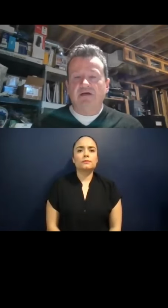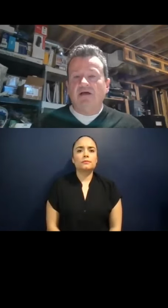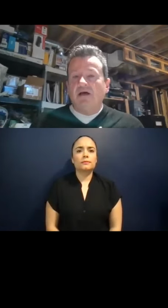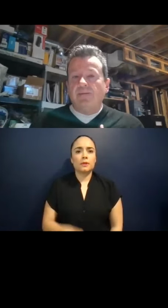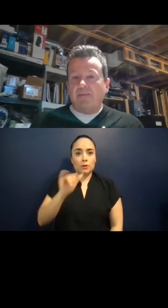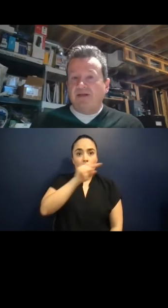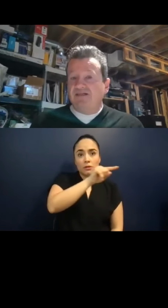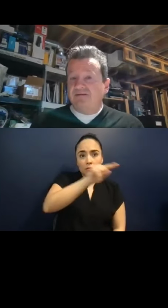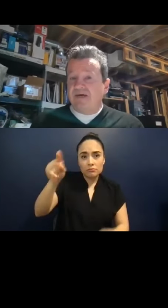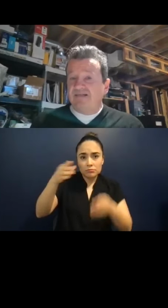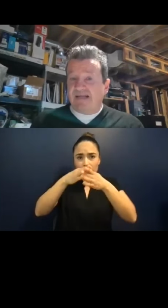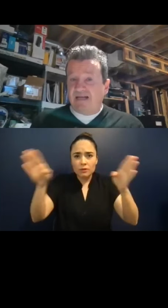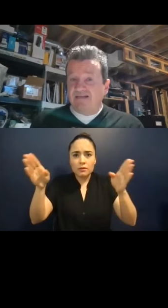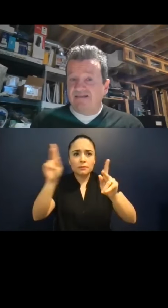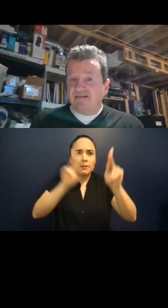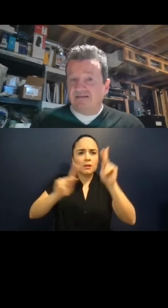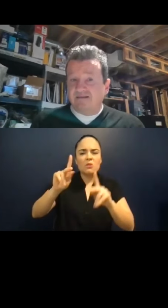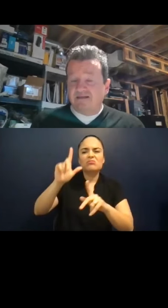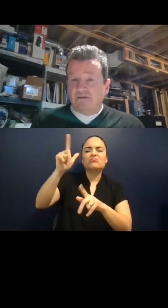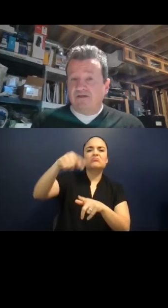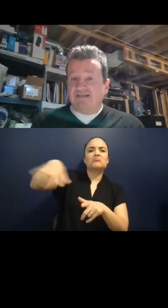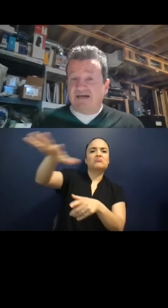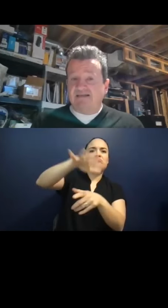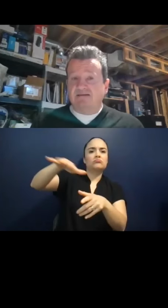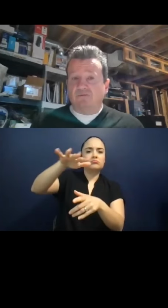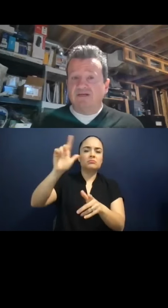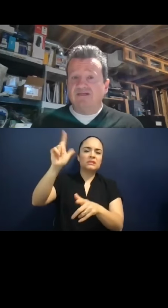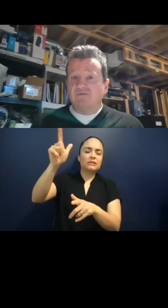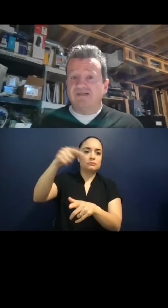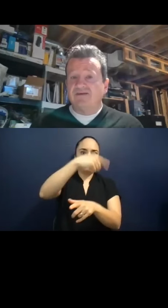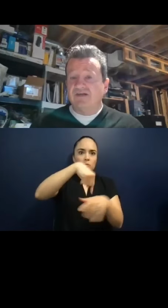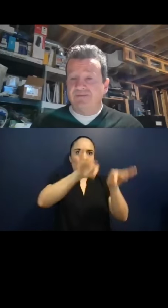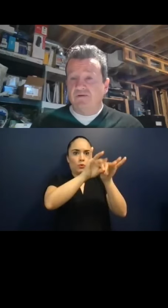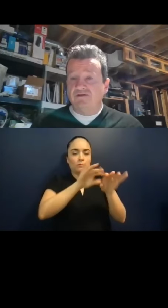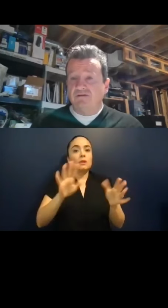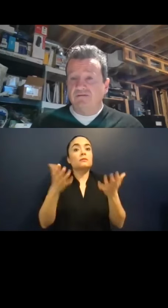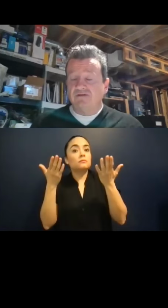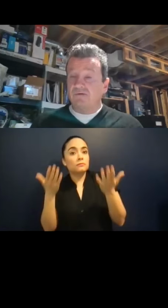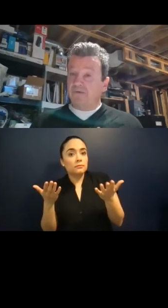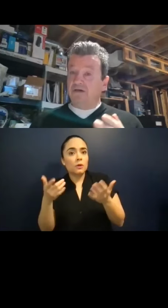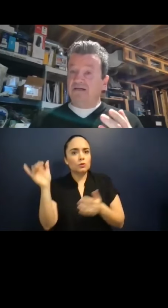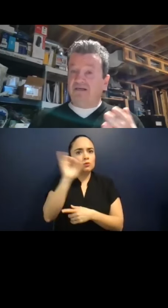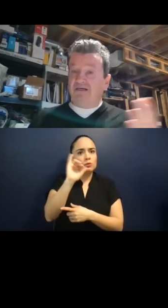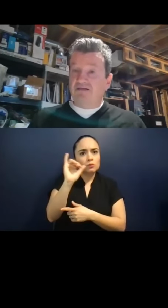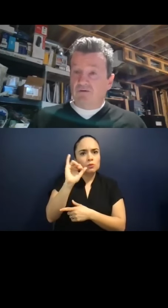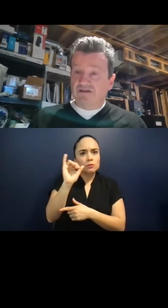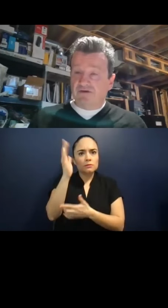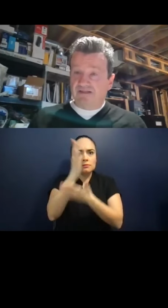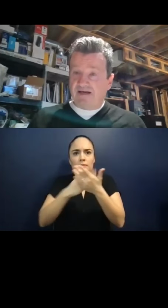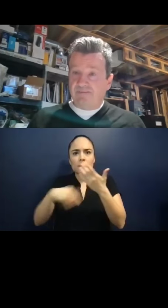safety of care to individuals and we take risks to protect our general public.